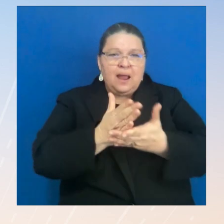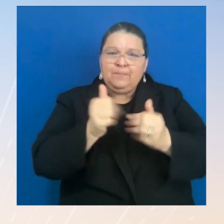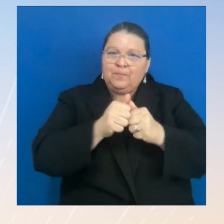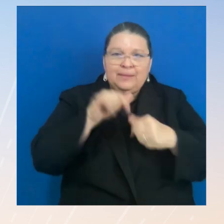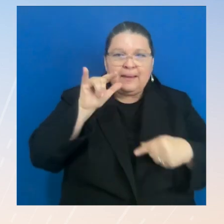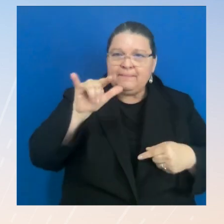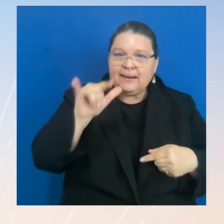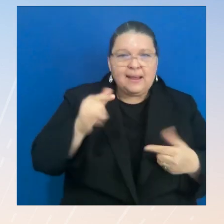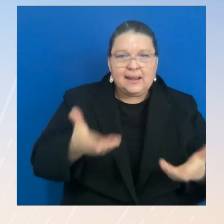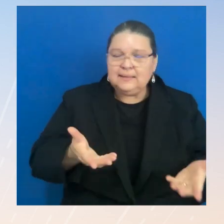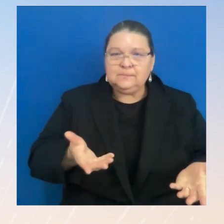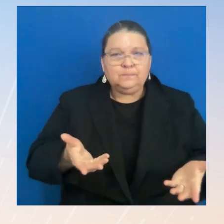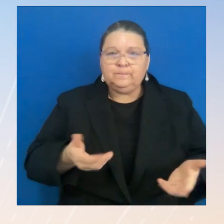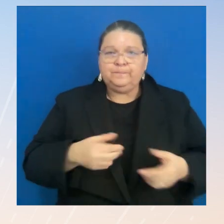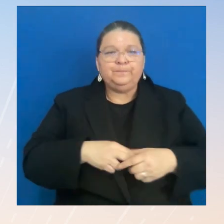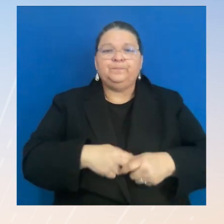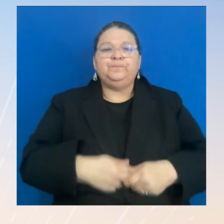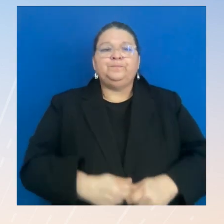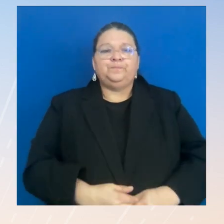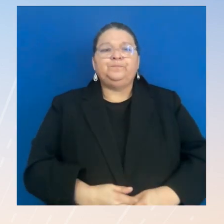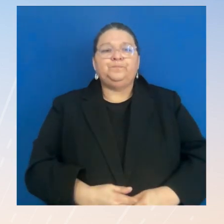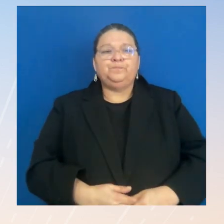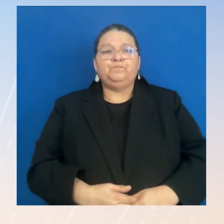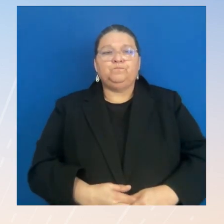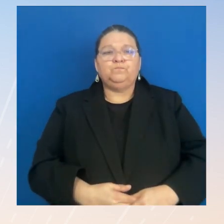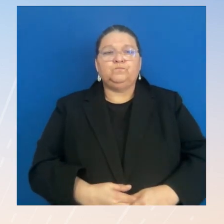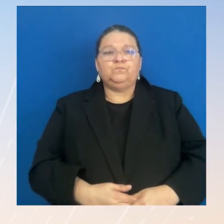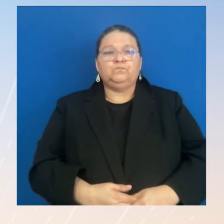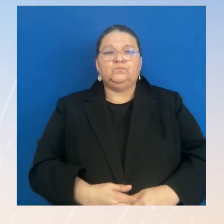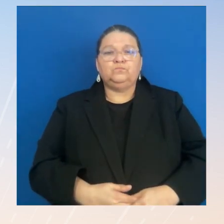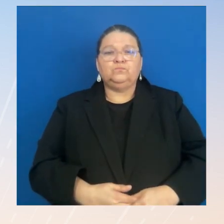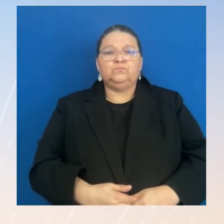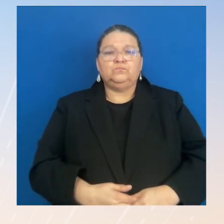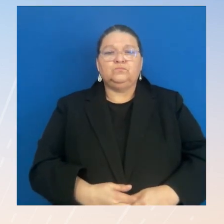So it's a combination of impact as well as potential risks